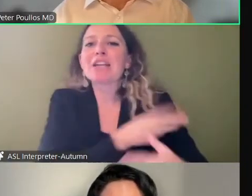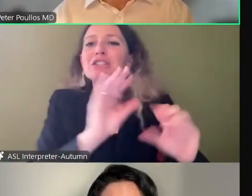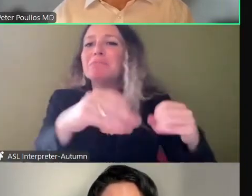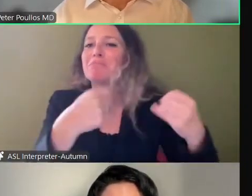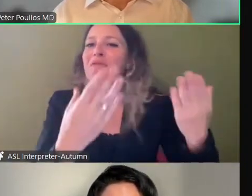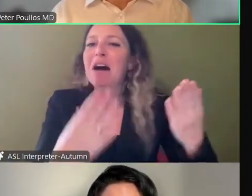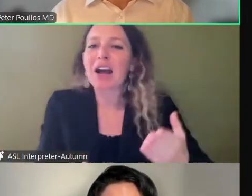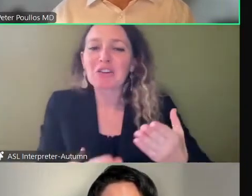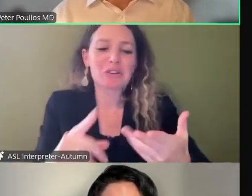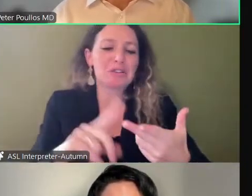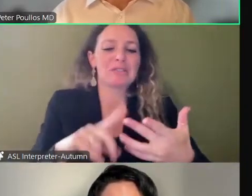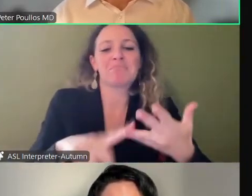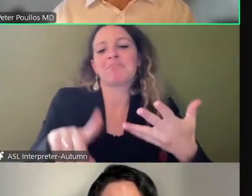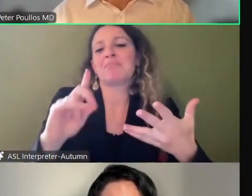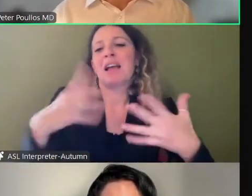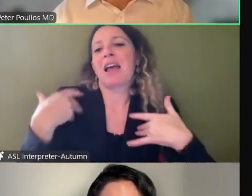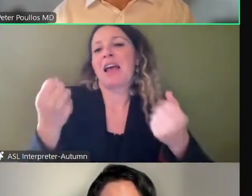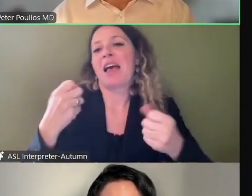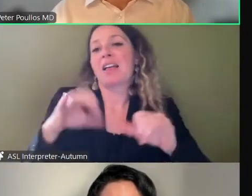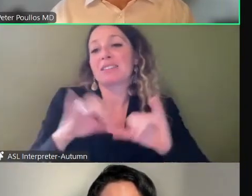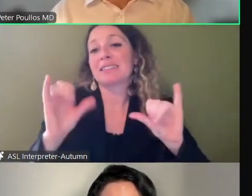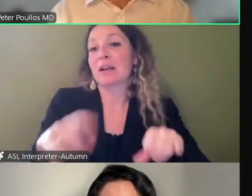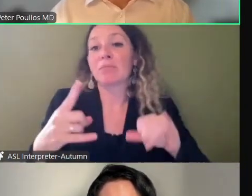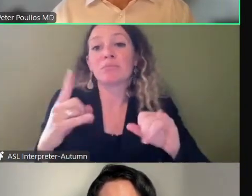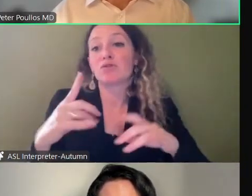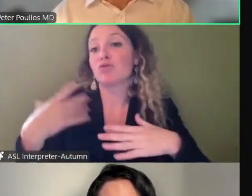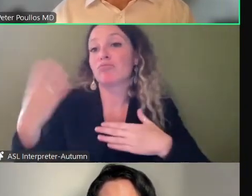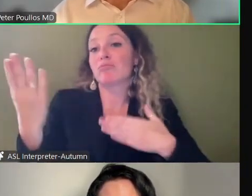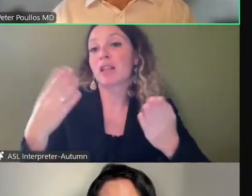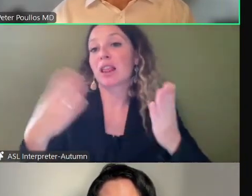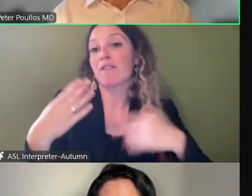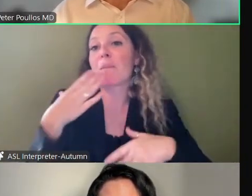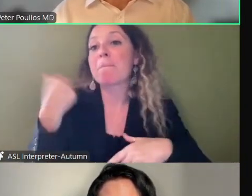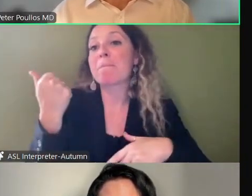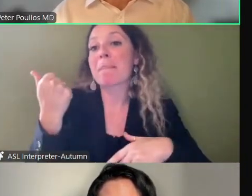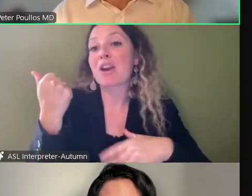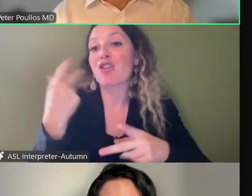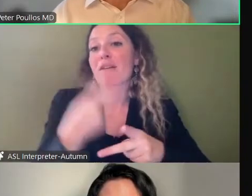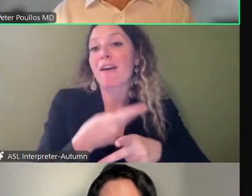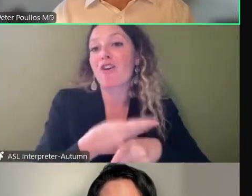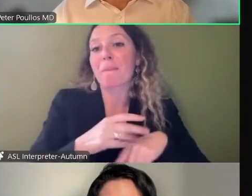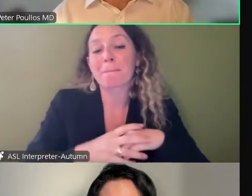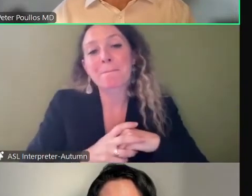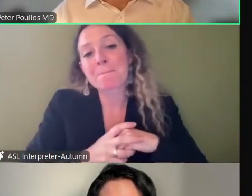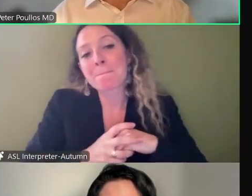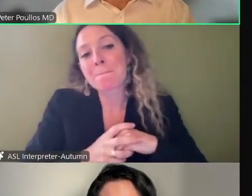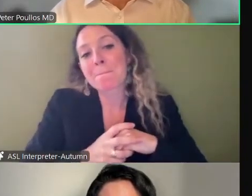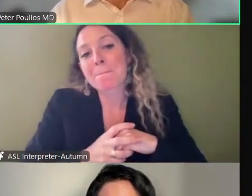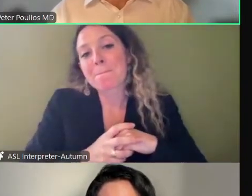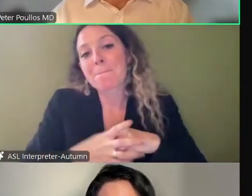systems, to deliver better care. So, we definitely knew that this conference,